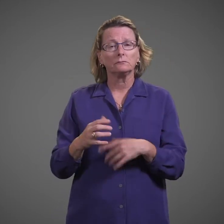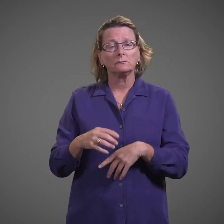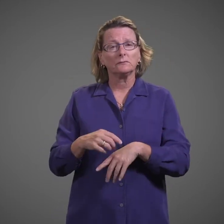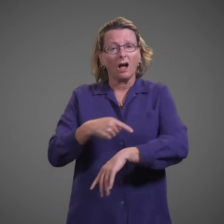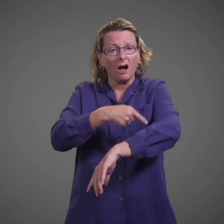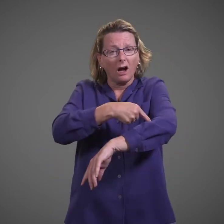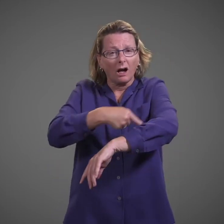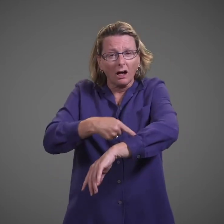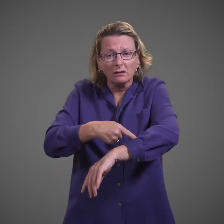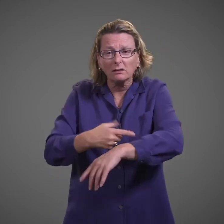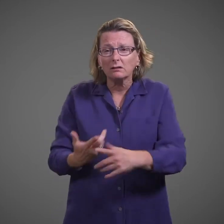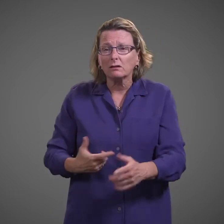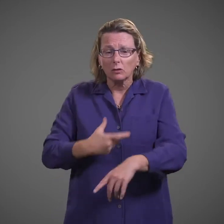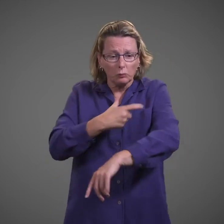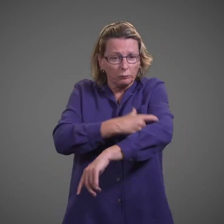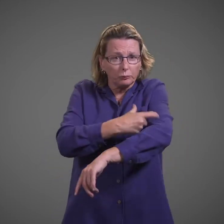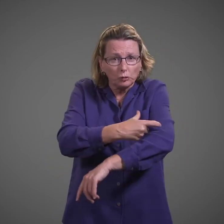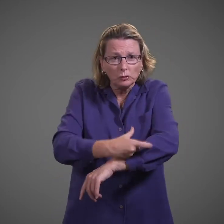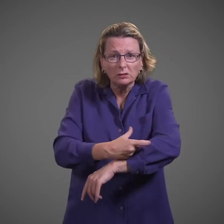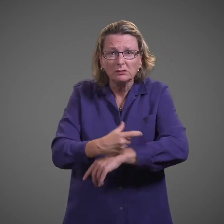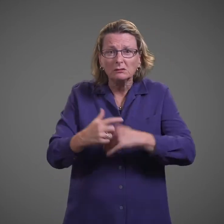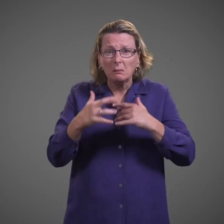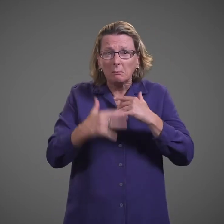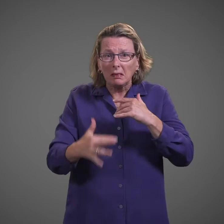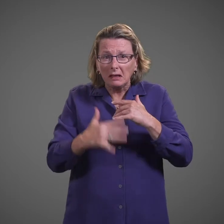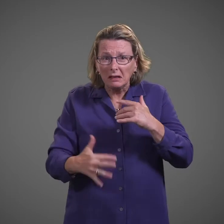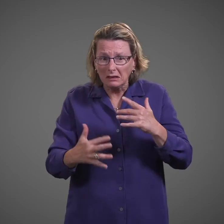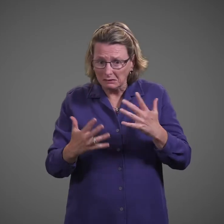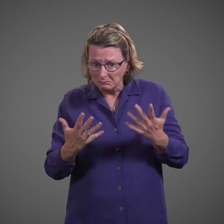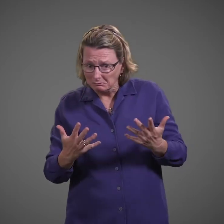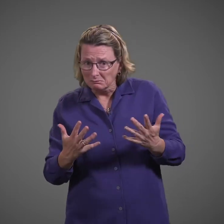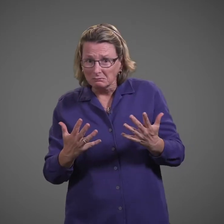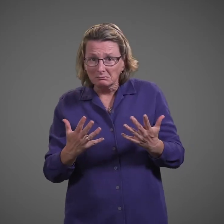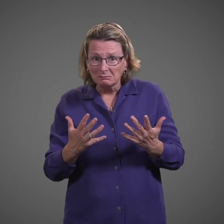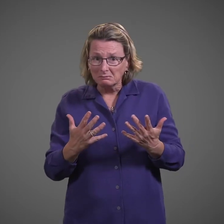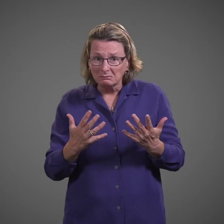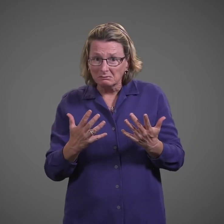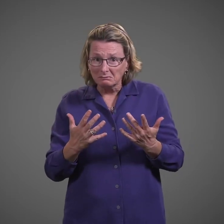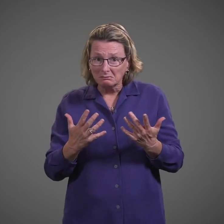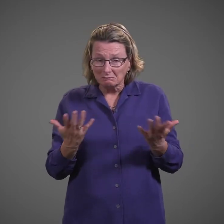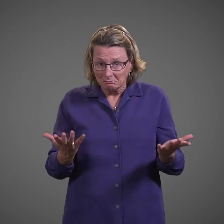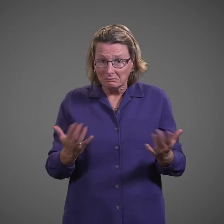Lacerations, bruising, or bleeding will be monitored.